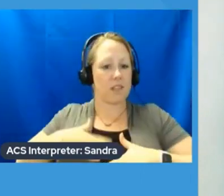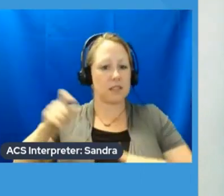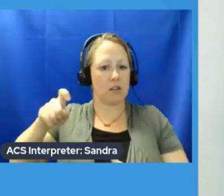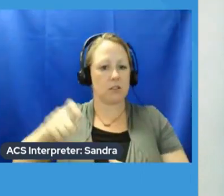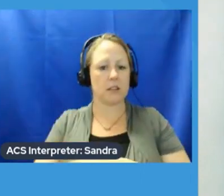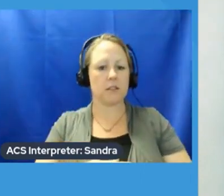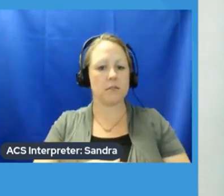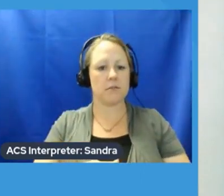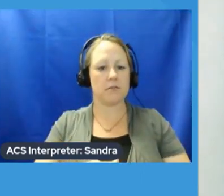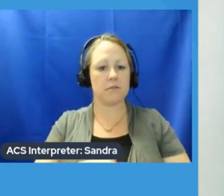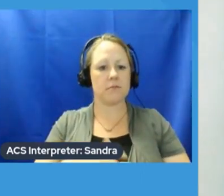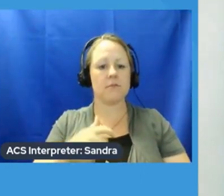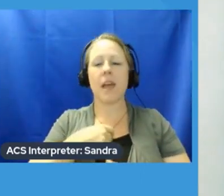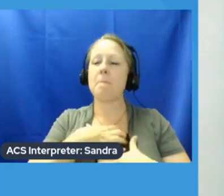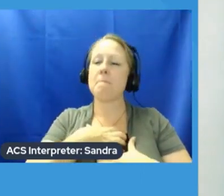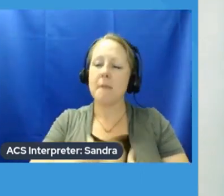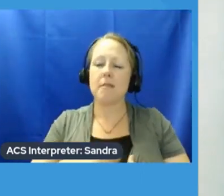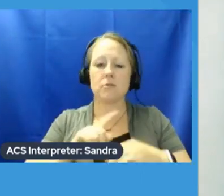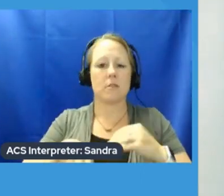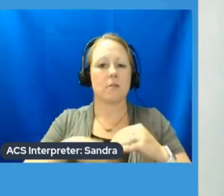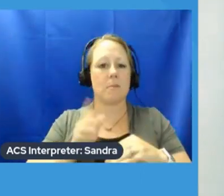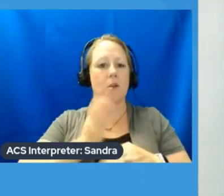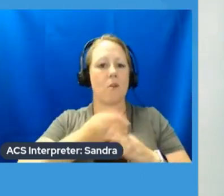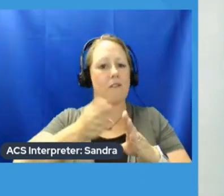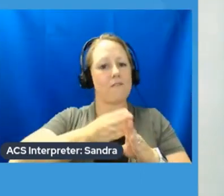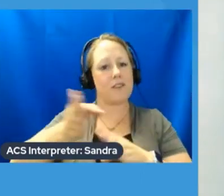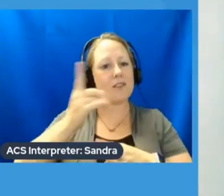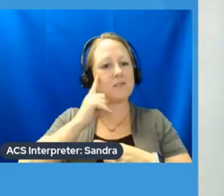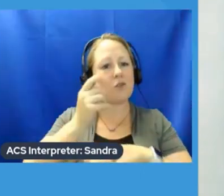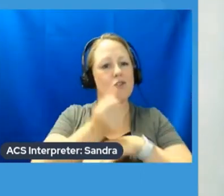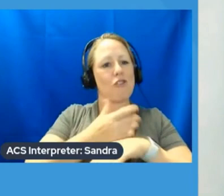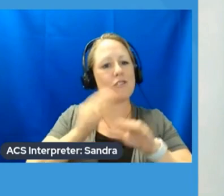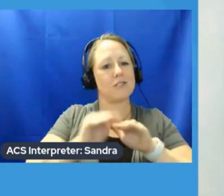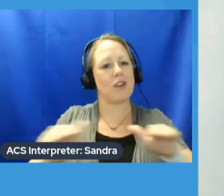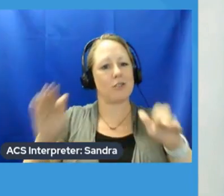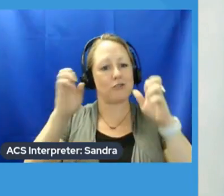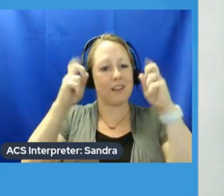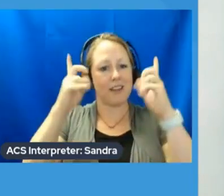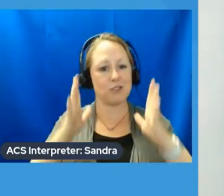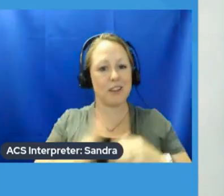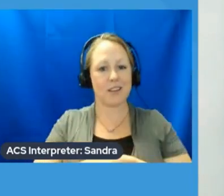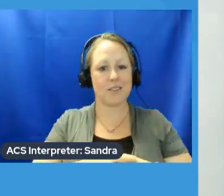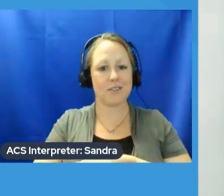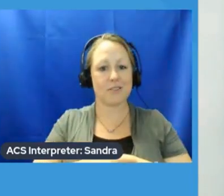about early childhood educators so much so that I've created a book about inclusion